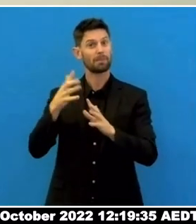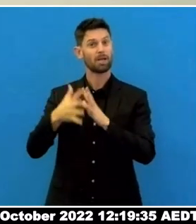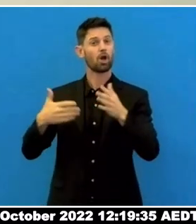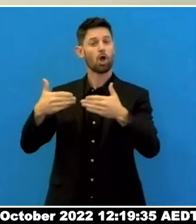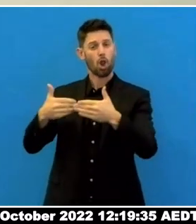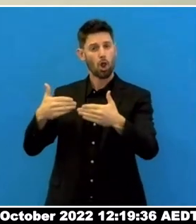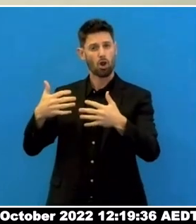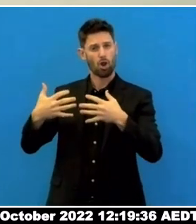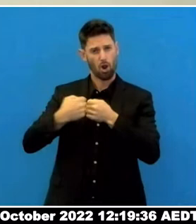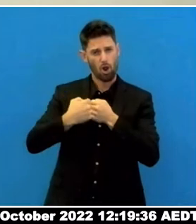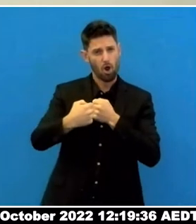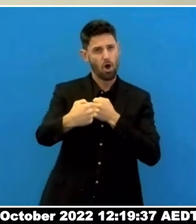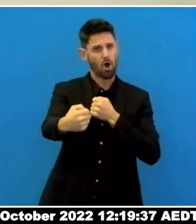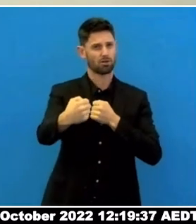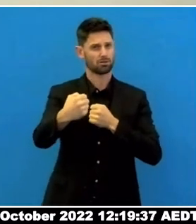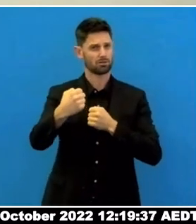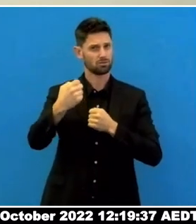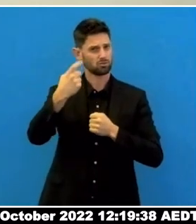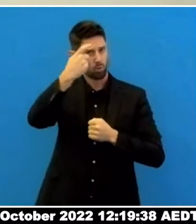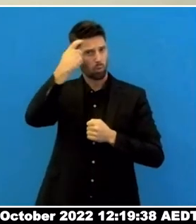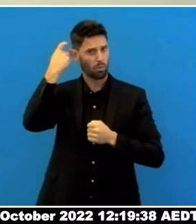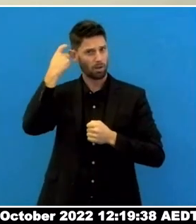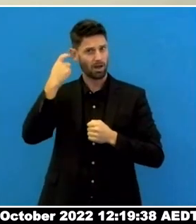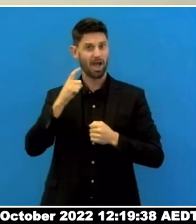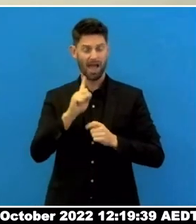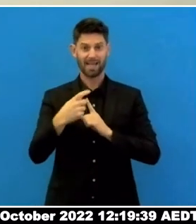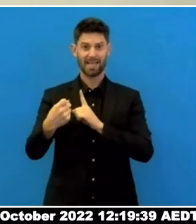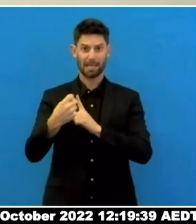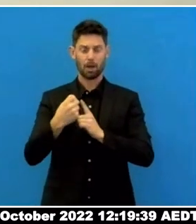it's interpersonal in nature and usually many domains of functioning are affected.